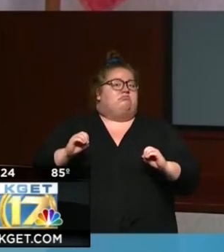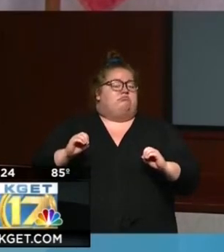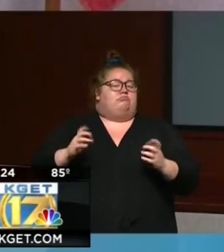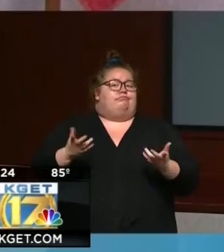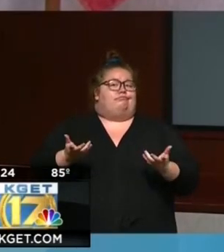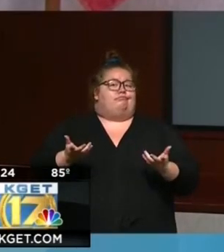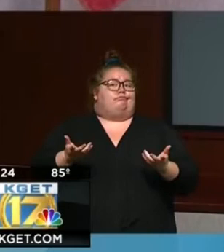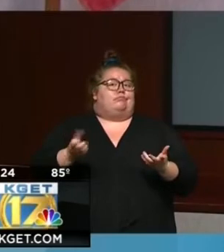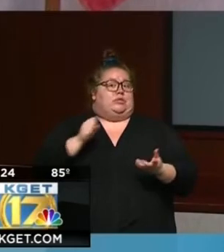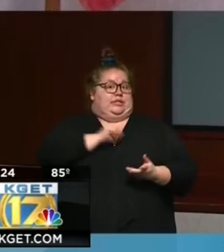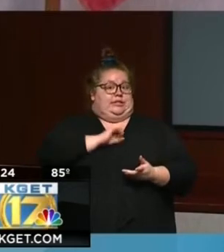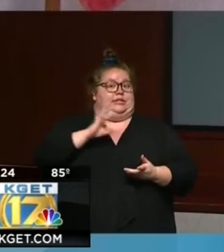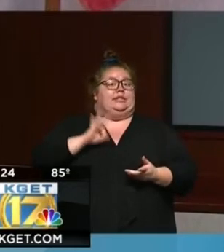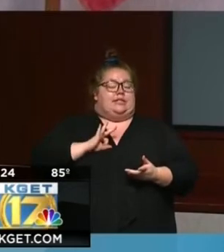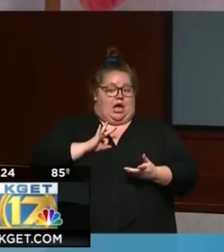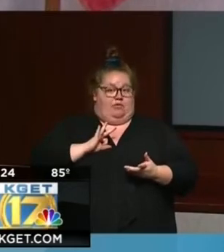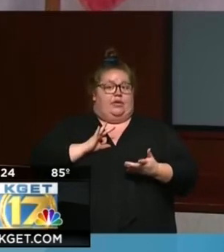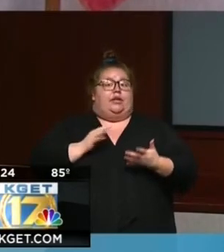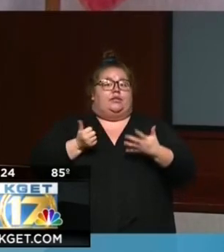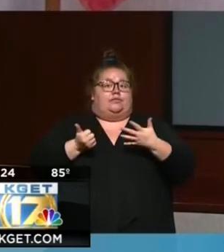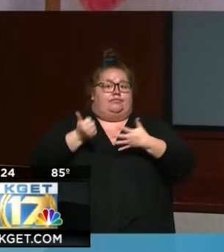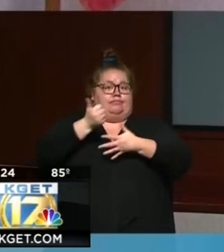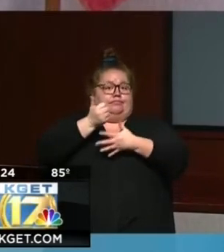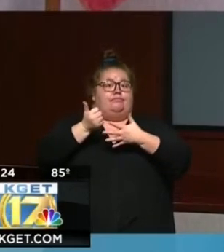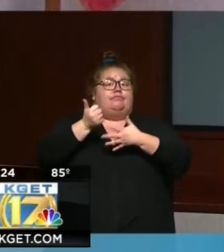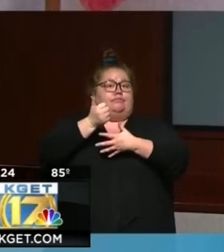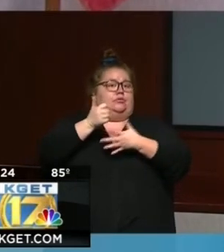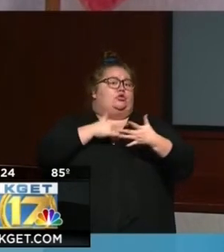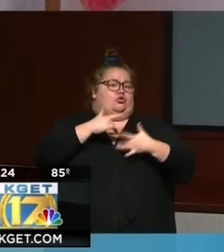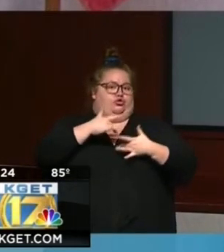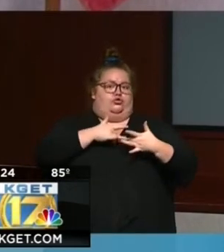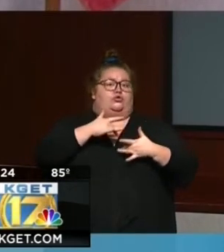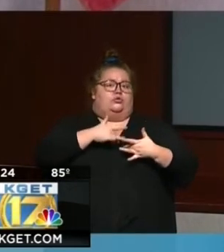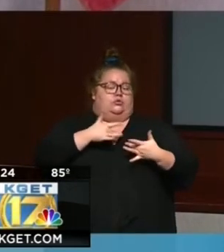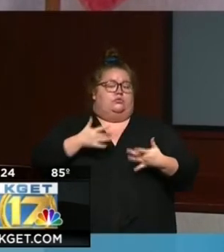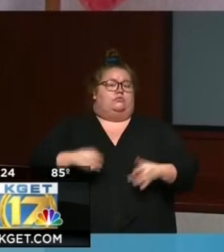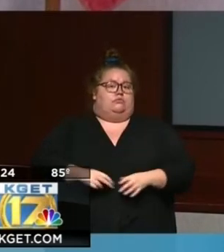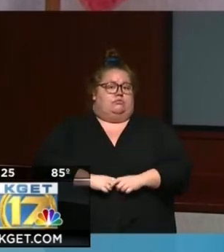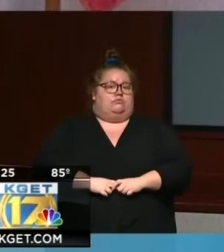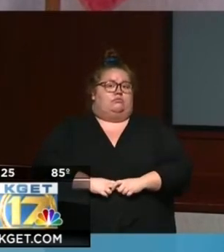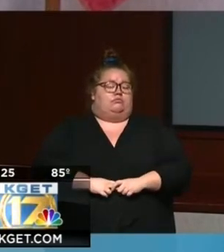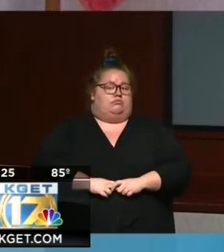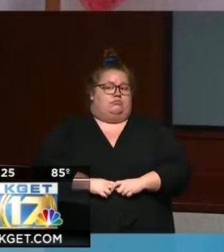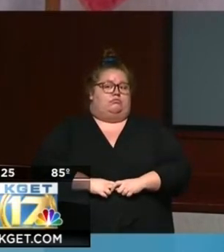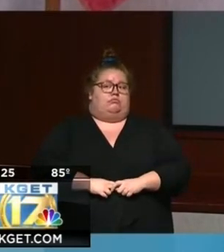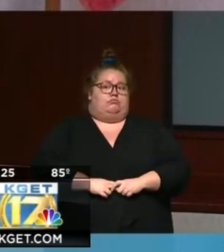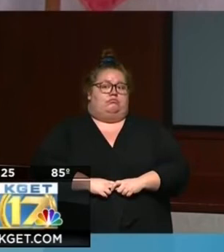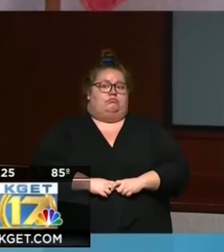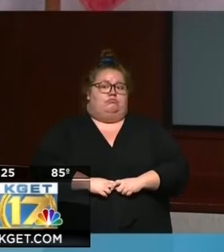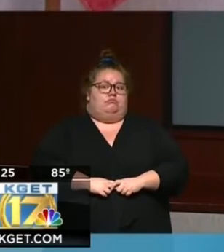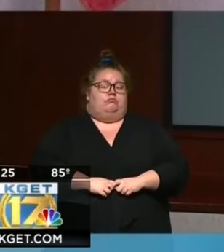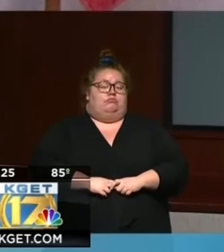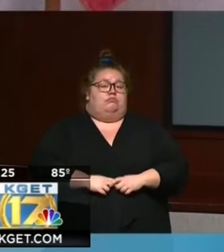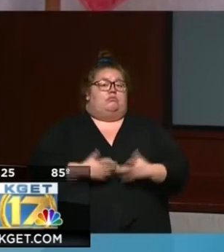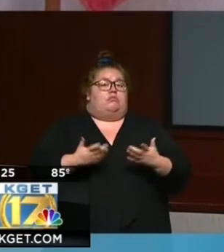ATON, GOOD MORNING. I DON'T HAVE SPECIFIC UPDATES OTHER THAN TO SAY THAT STAFFING